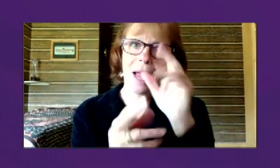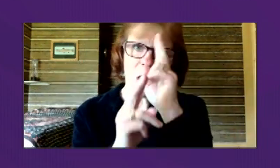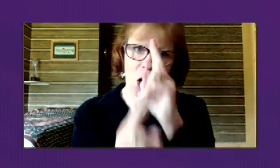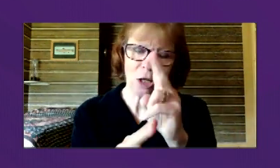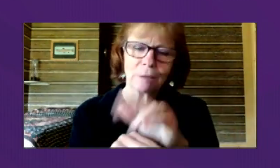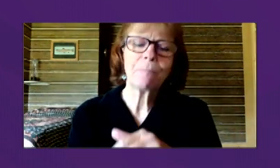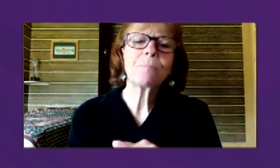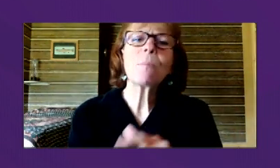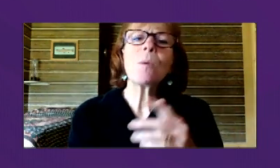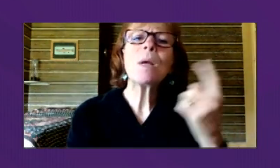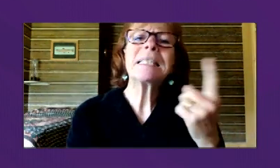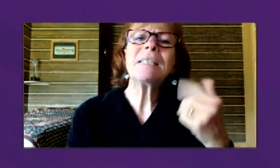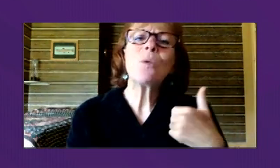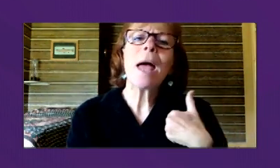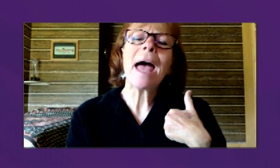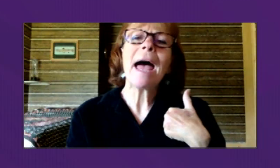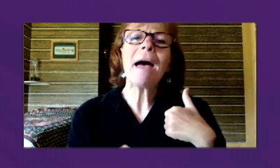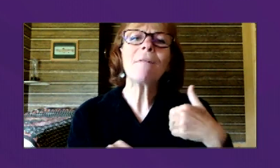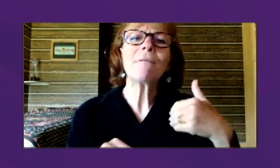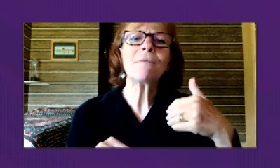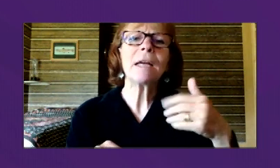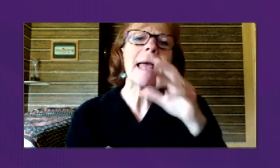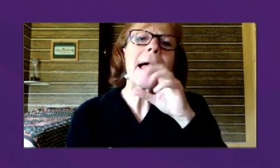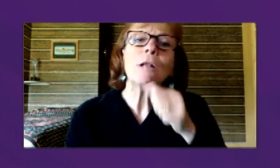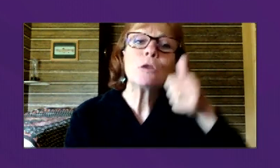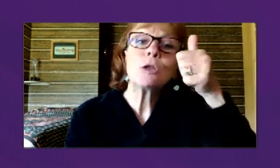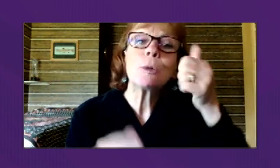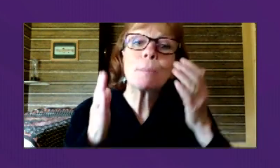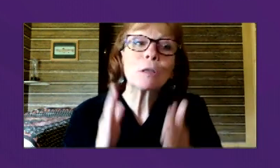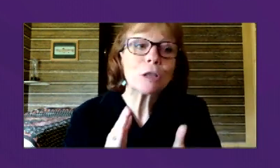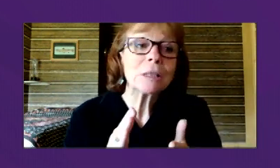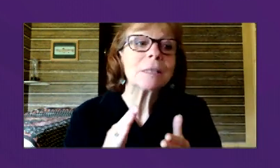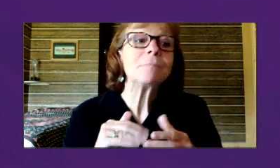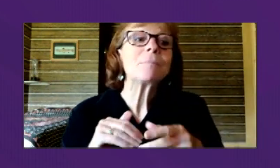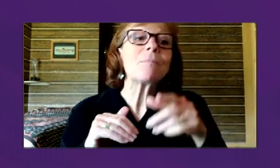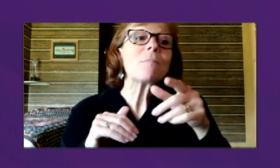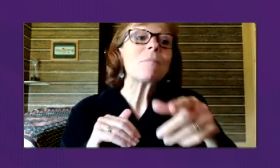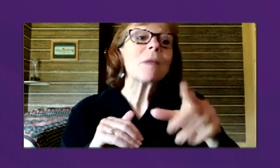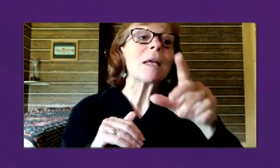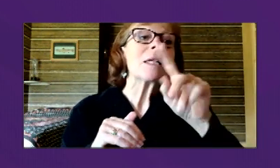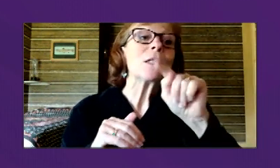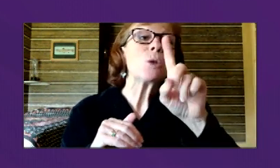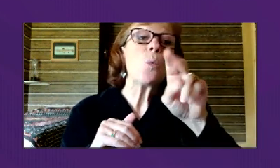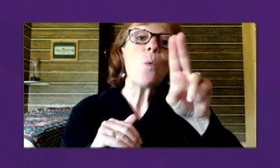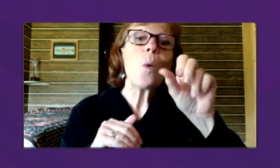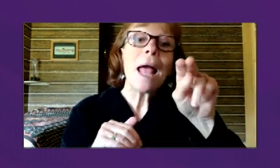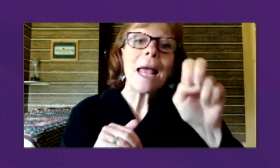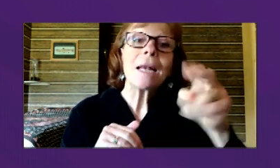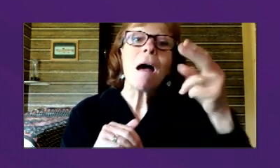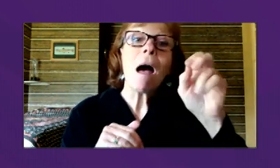Duane Hollow Horn Bear who states, "The individual who wears this eagle feather headdress has earned